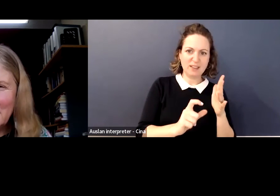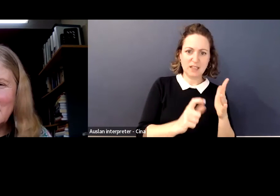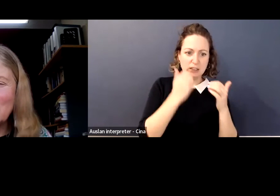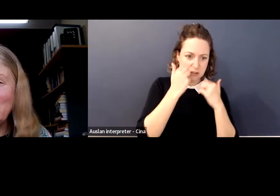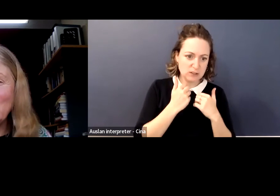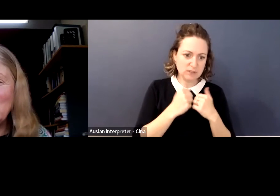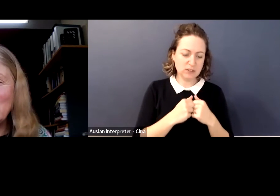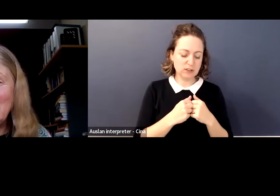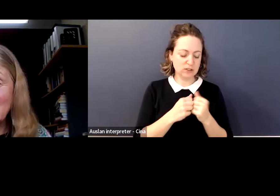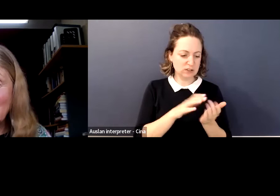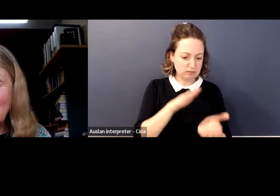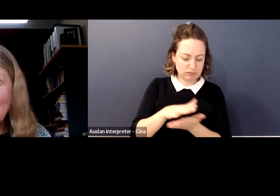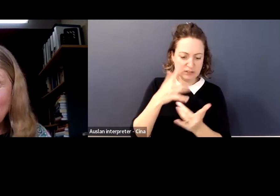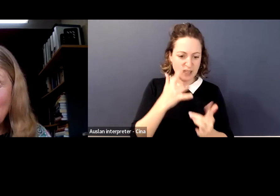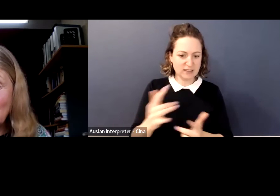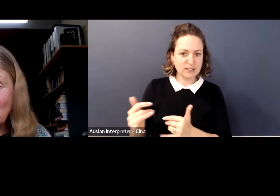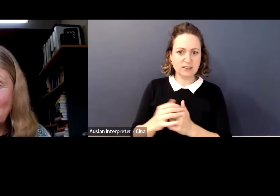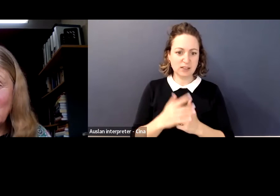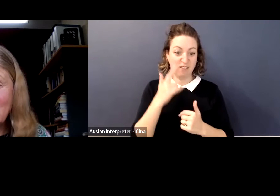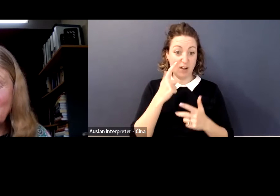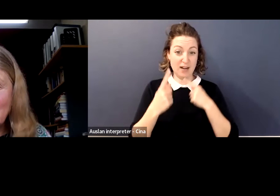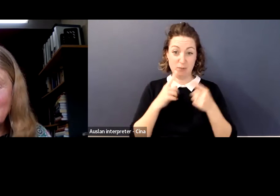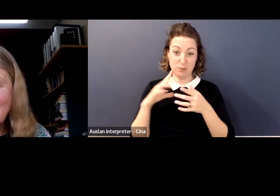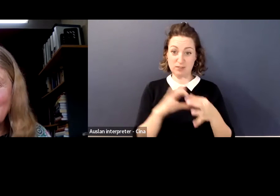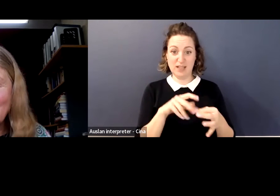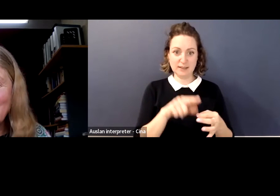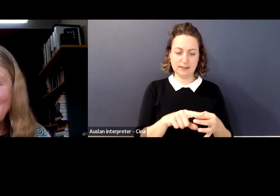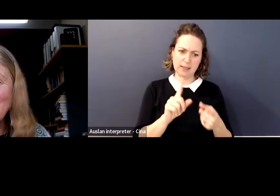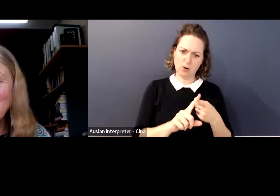getting some information that speaks to this persistent and enduring nature,